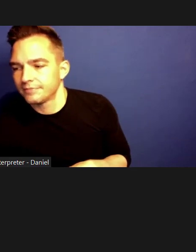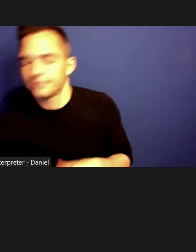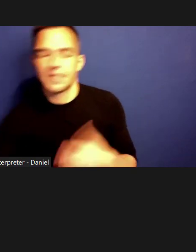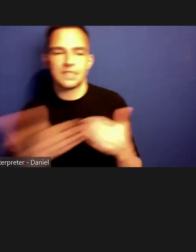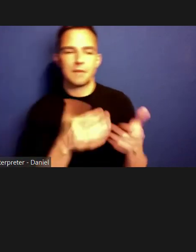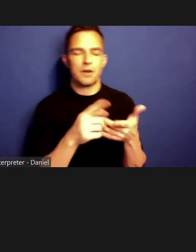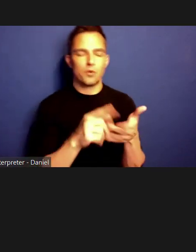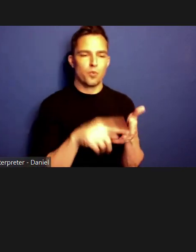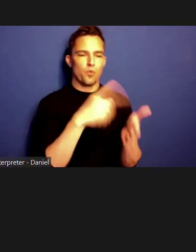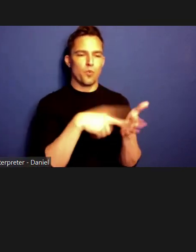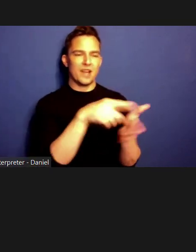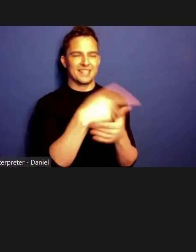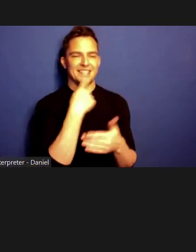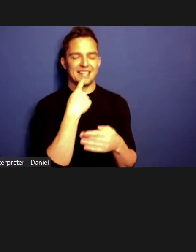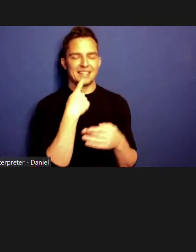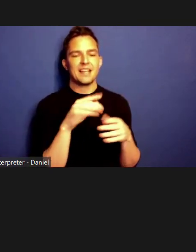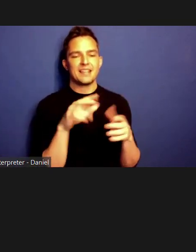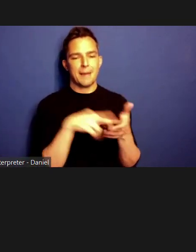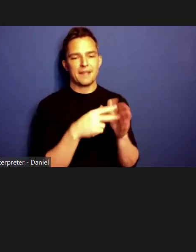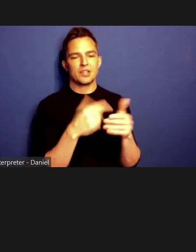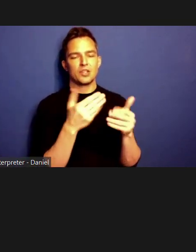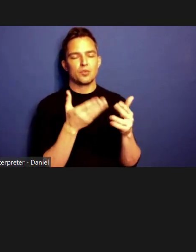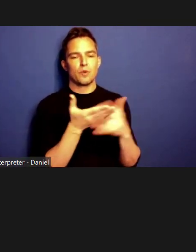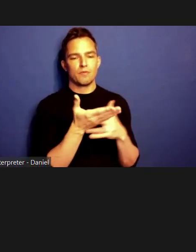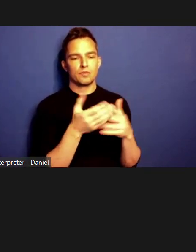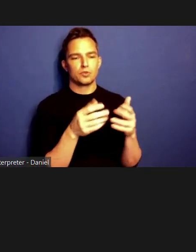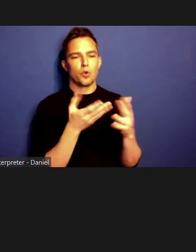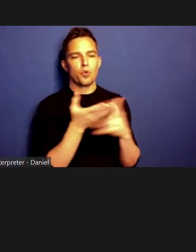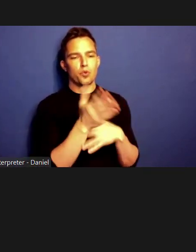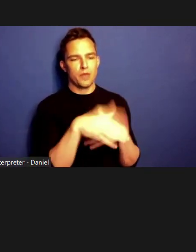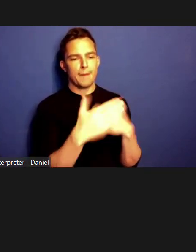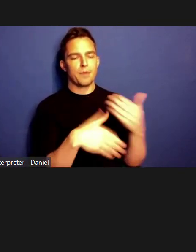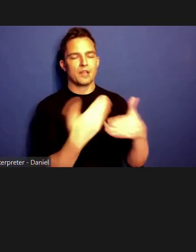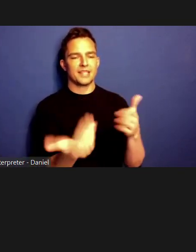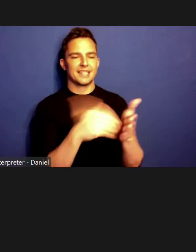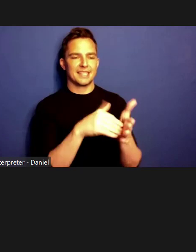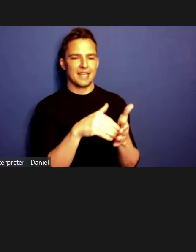And so, you could spend a lot of time with a manufacturer explaining